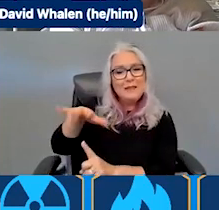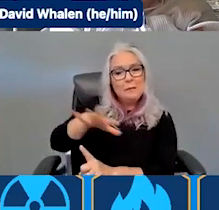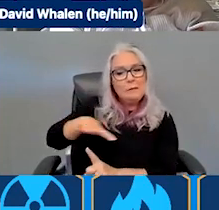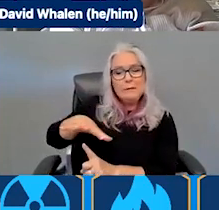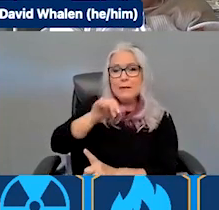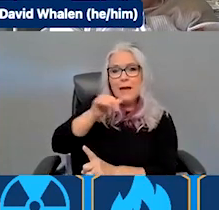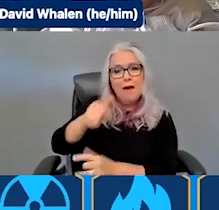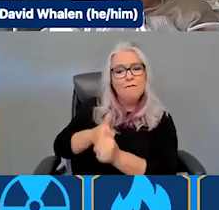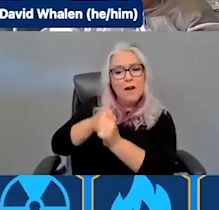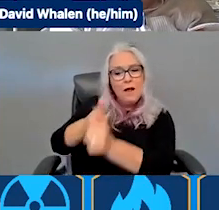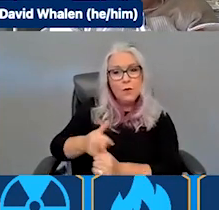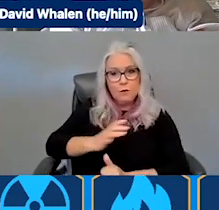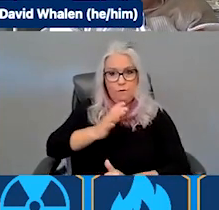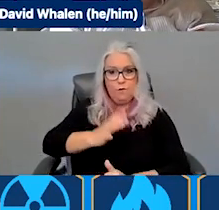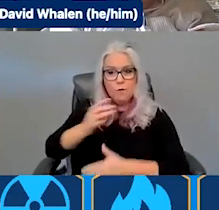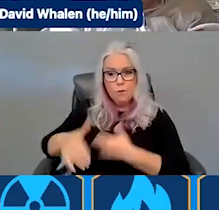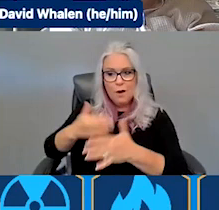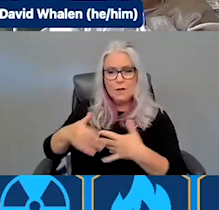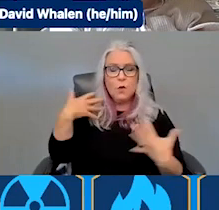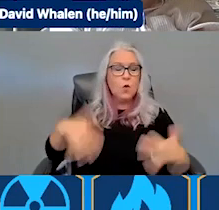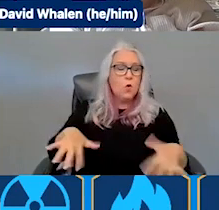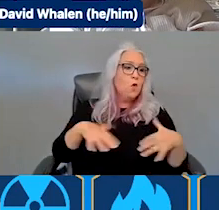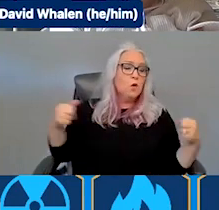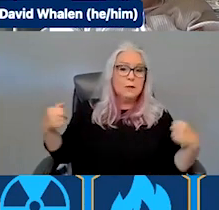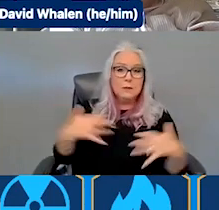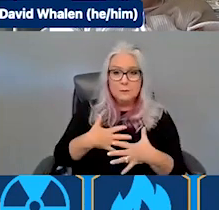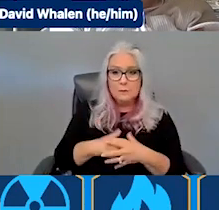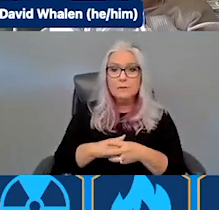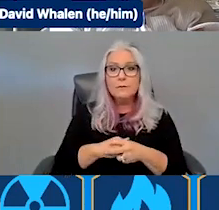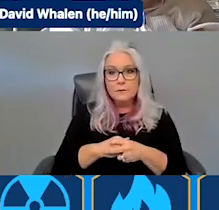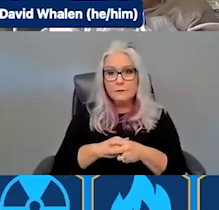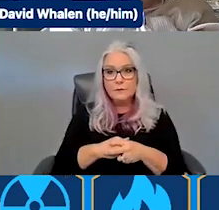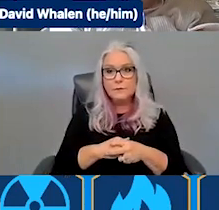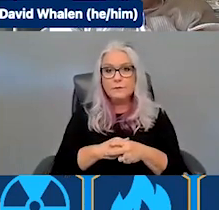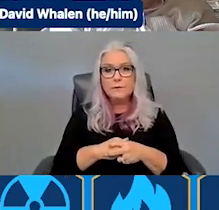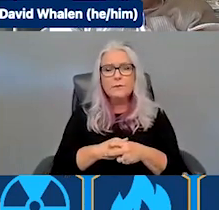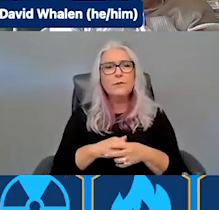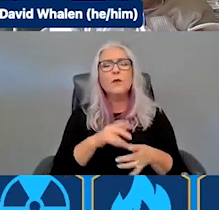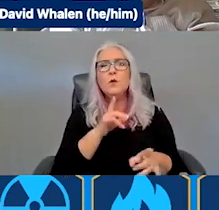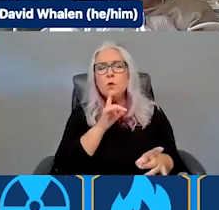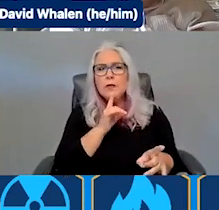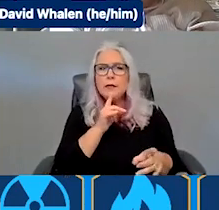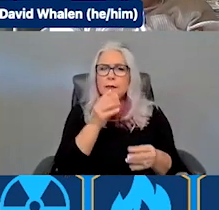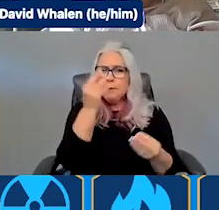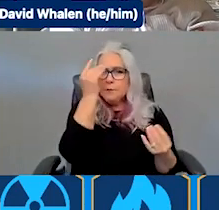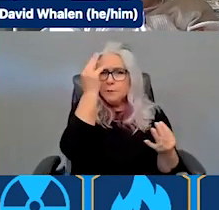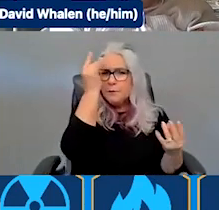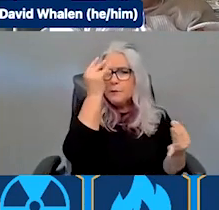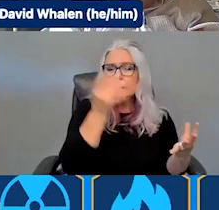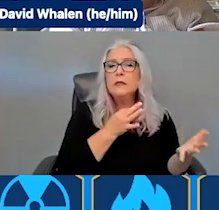really scary, right? And I got really curious about this. Because in my role